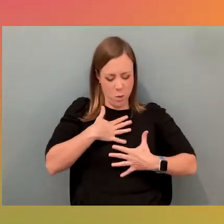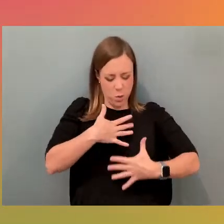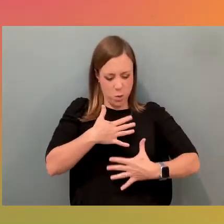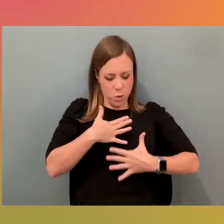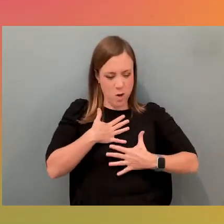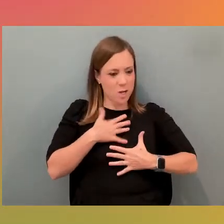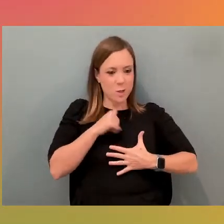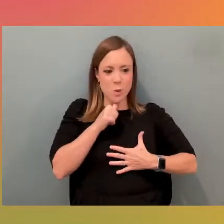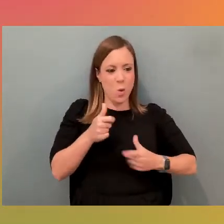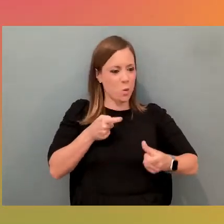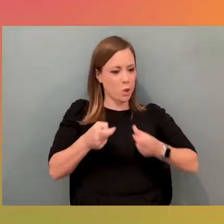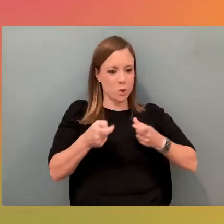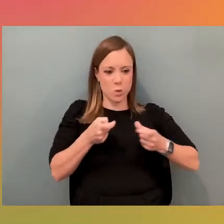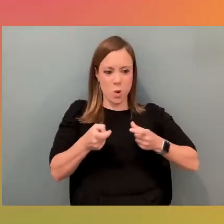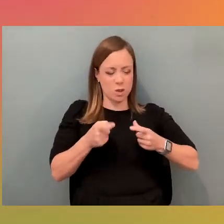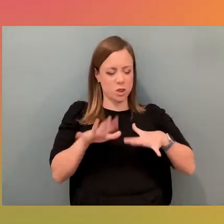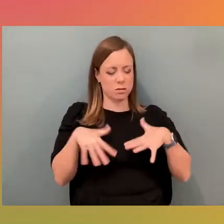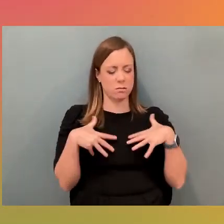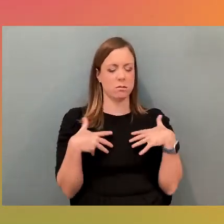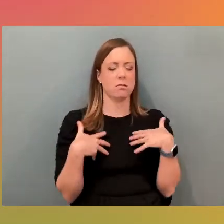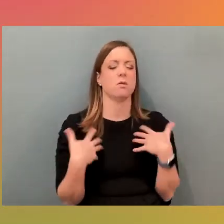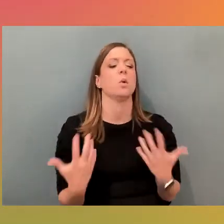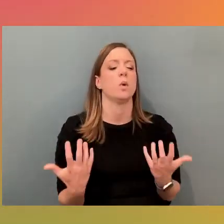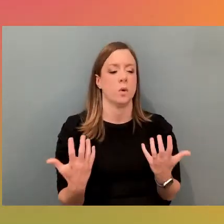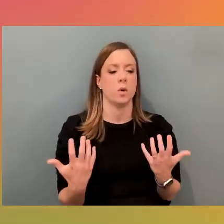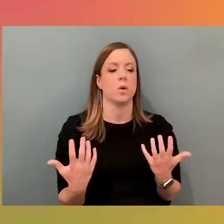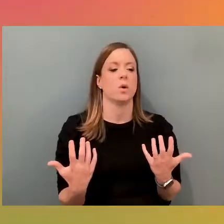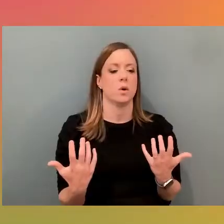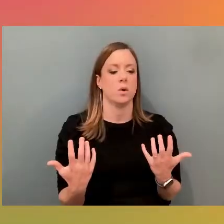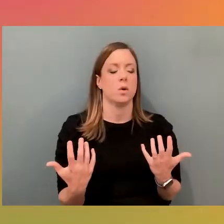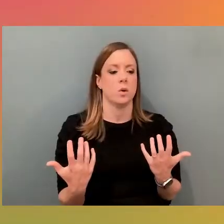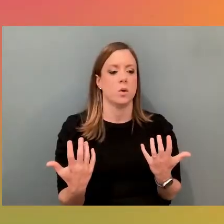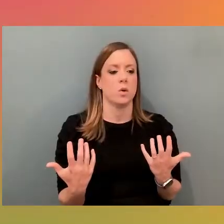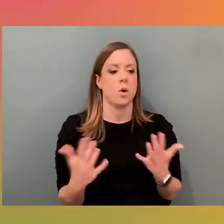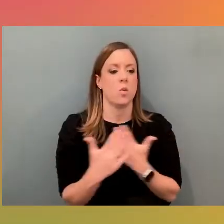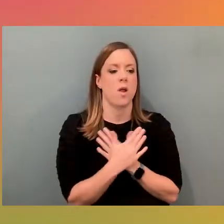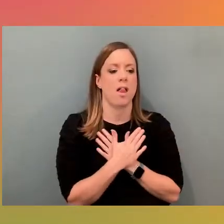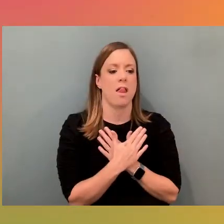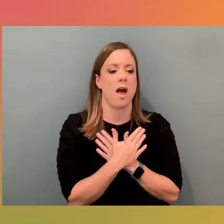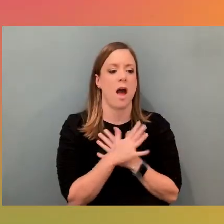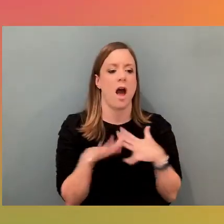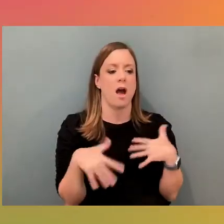THIS. LET GO OF THE CONTROL OF YOUR